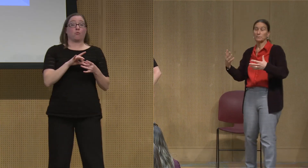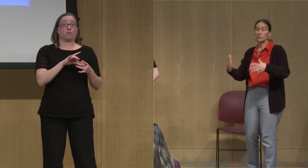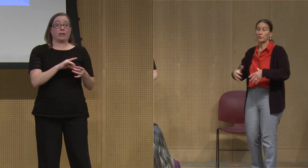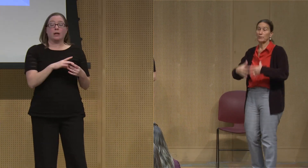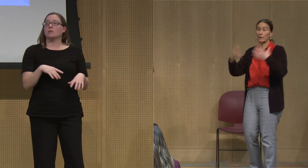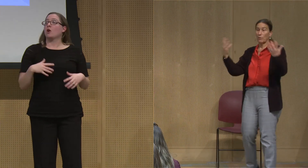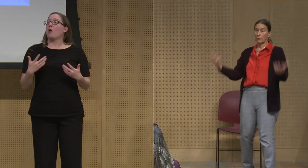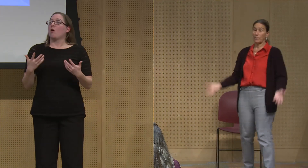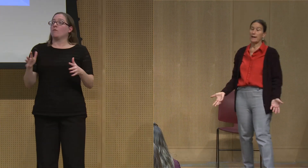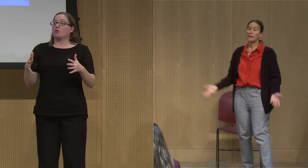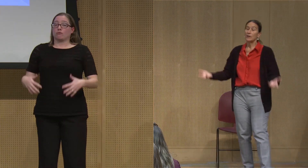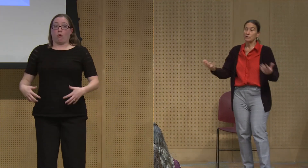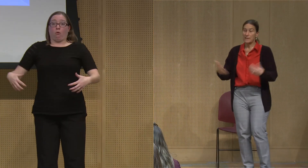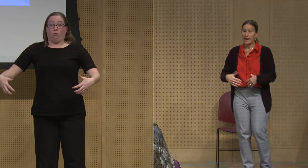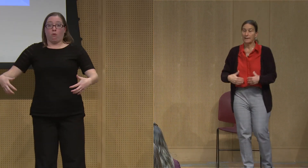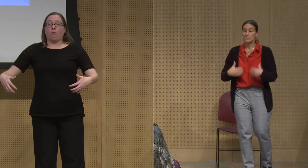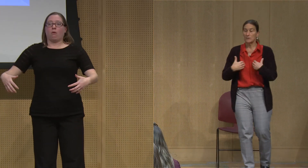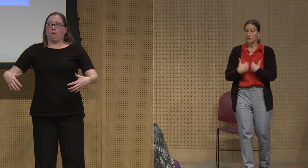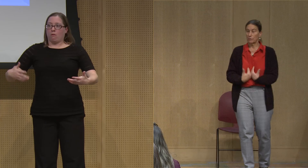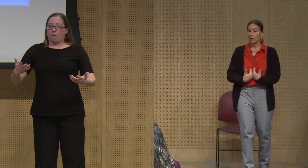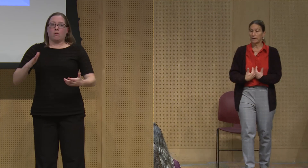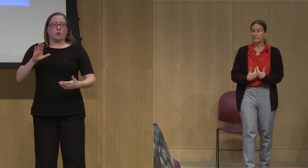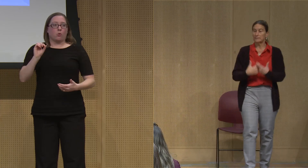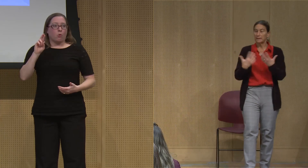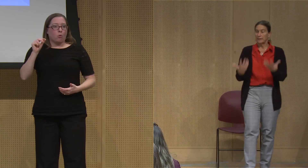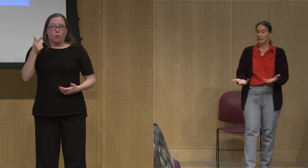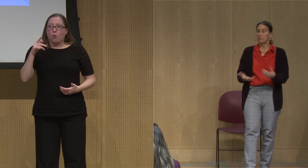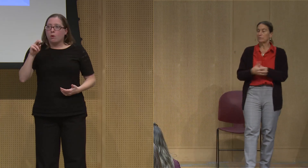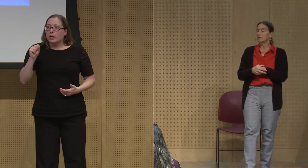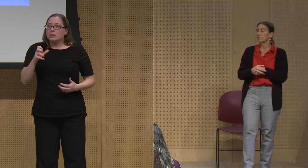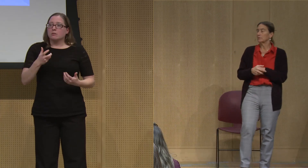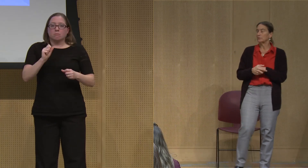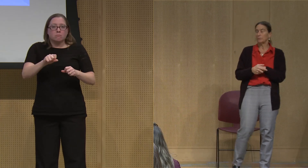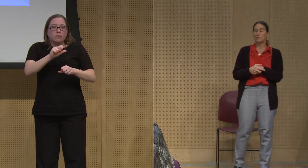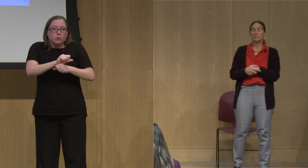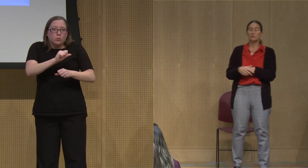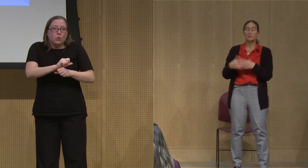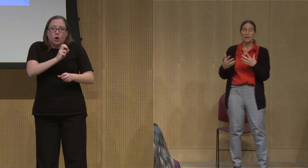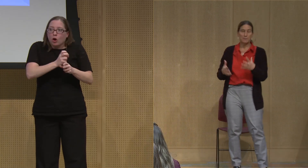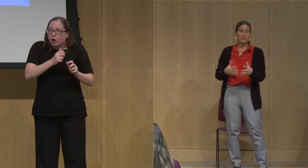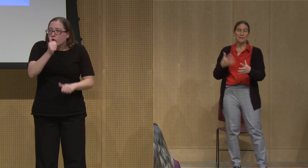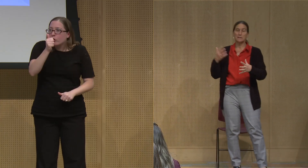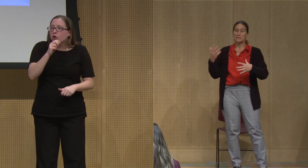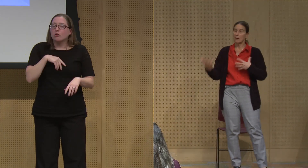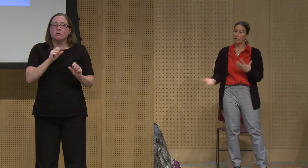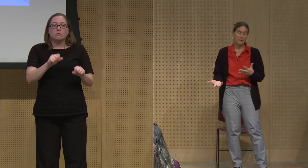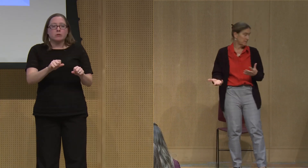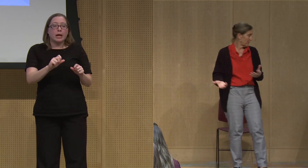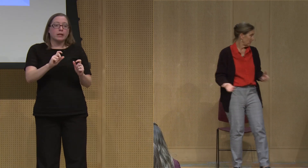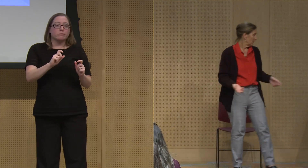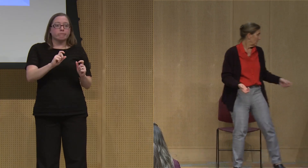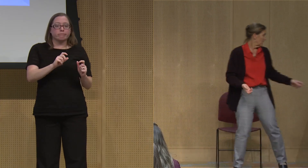SO YOU GET OVERWEIGHT, YOU TAX YOUR ORGANS, AND YOU, YOU KNOW, CONTRIBUTE TO DIABETES AND ALL KINDS OF OTHER PROBLEMS.